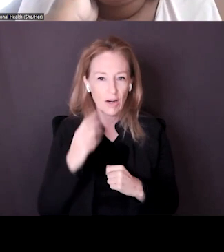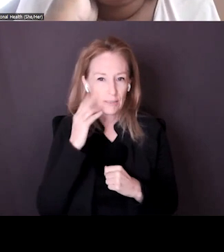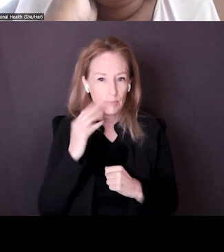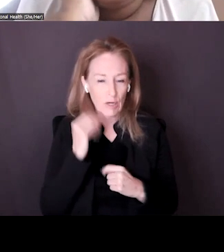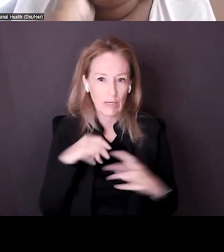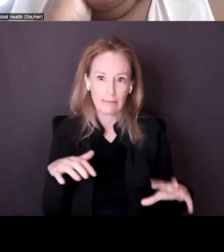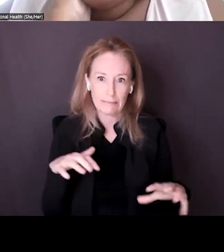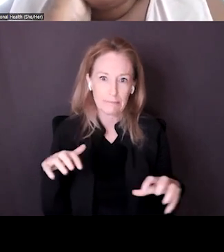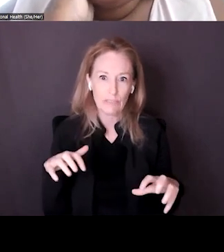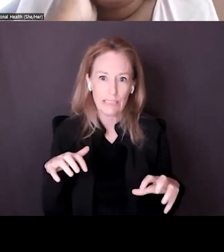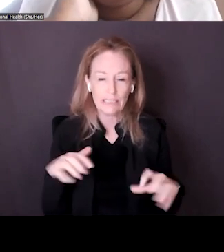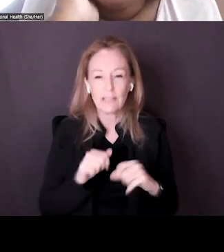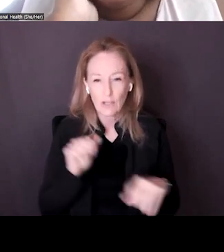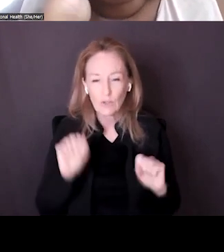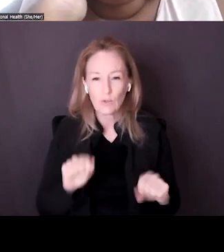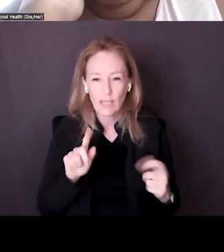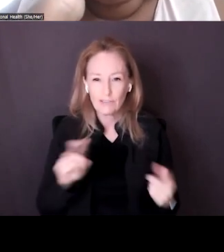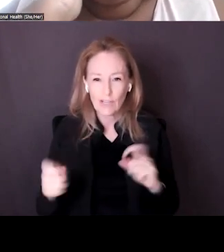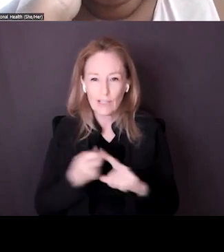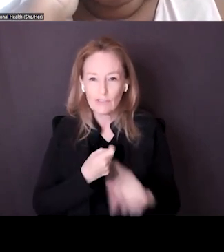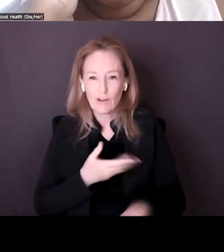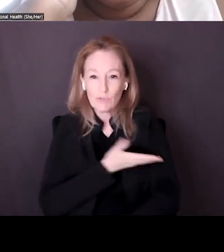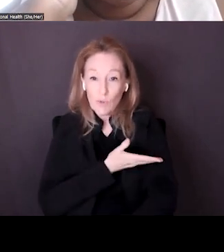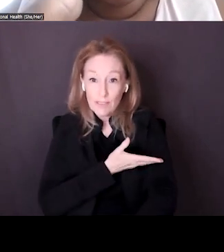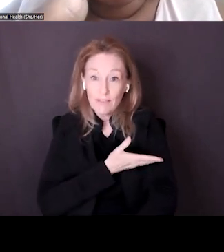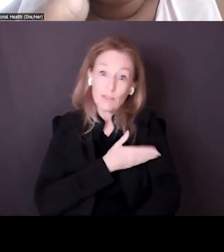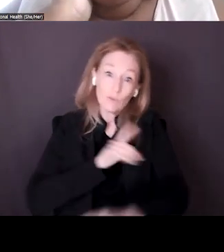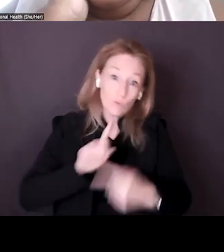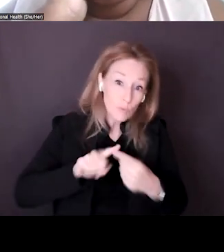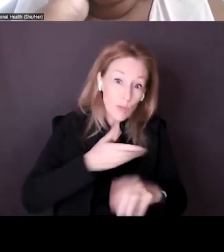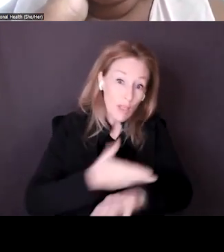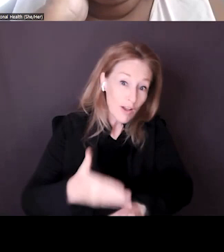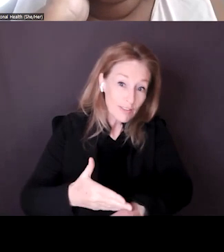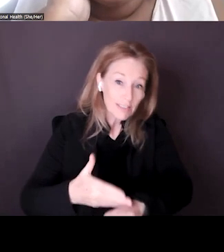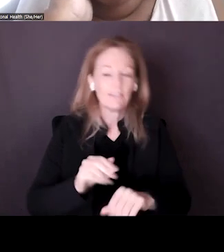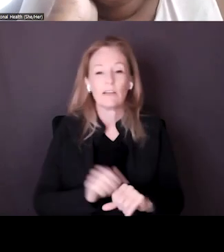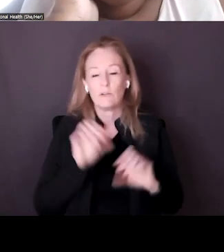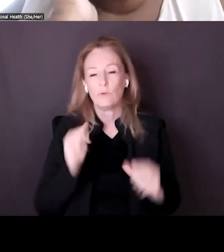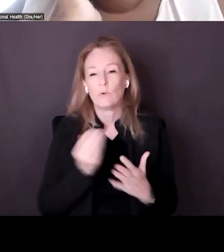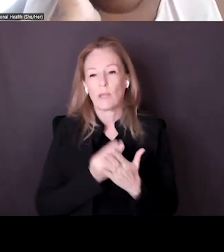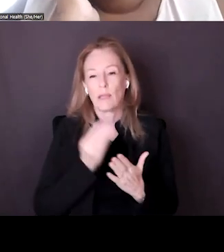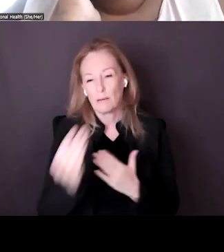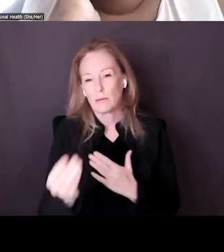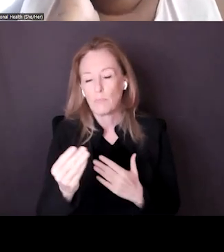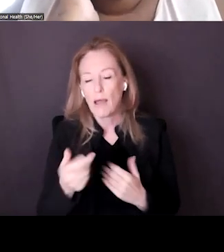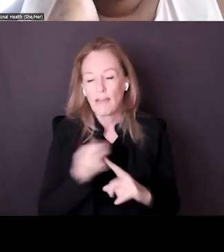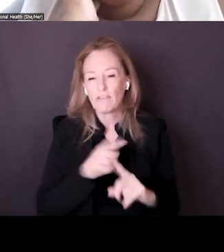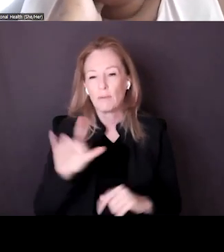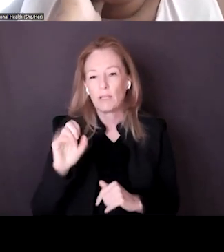SHORT SLEEVE TO LONG SLEEVE. YOU CAN ALSO GET ONE FOR FREE BY